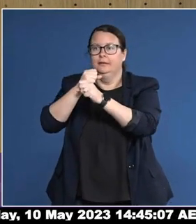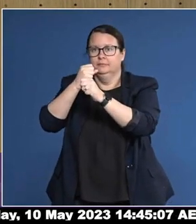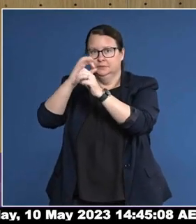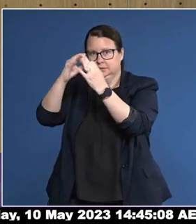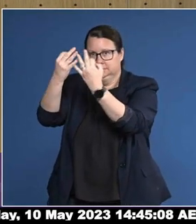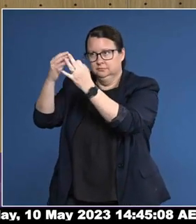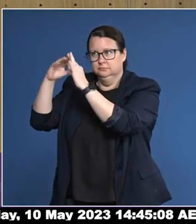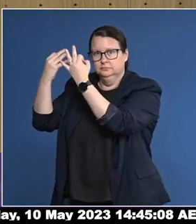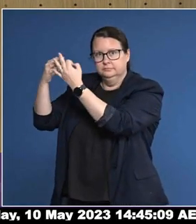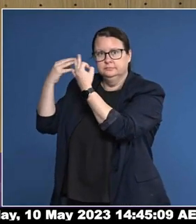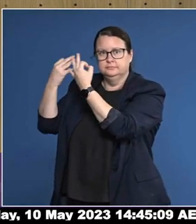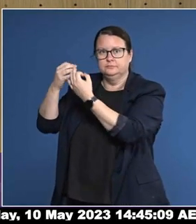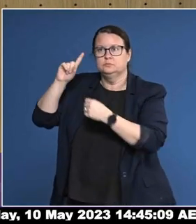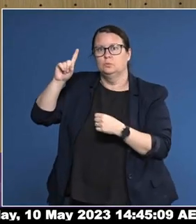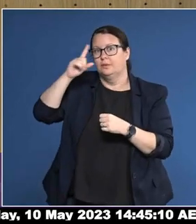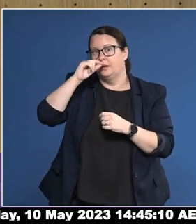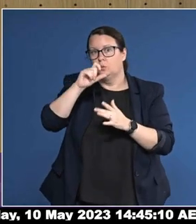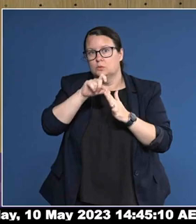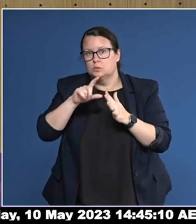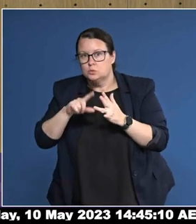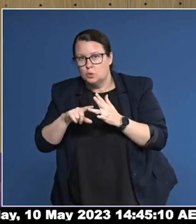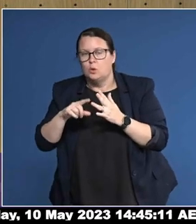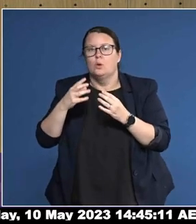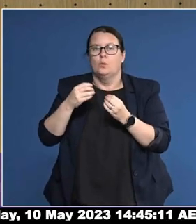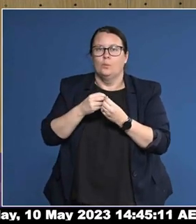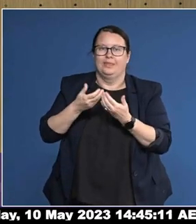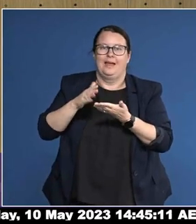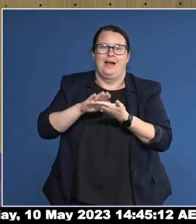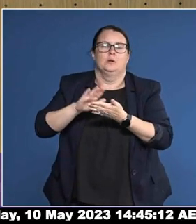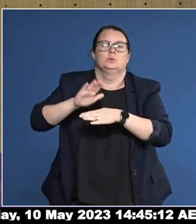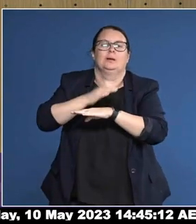that they could take in relation to implementing the findings of that report. So, we may have discussed it with them.